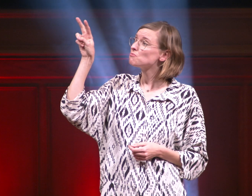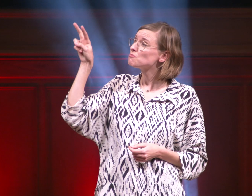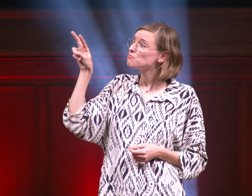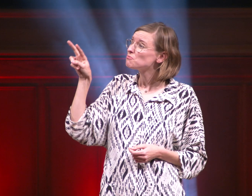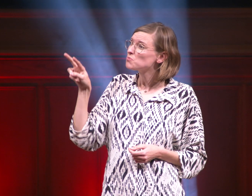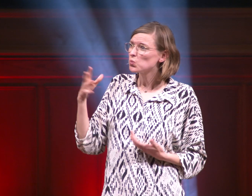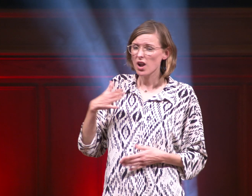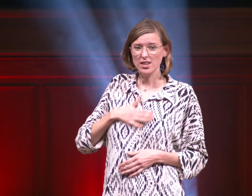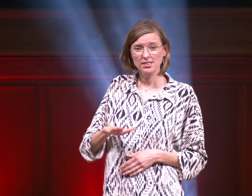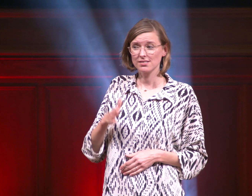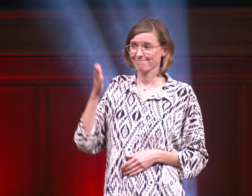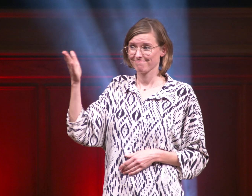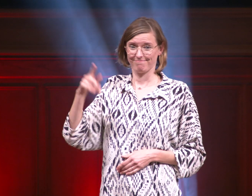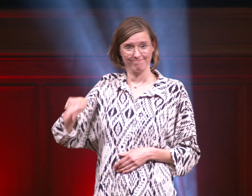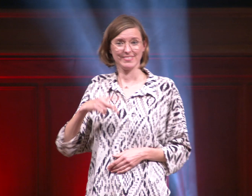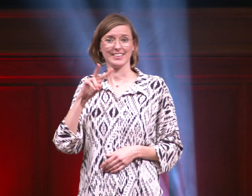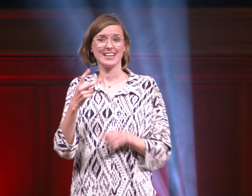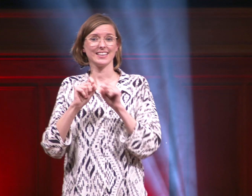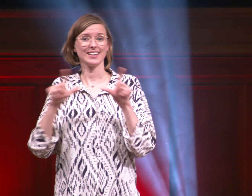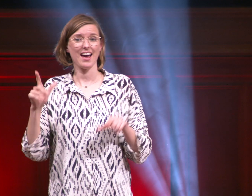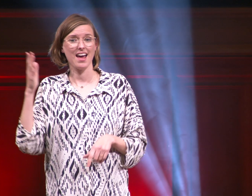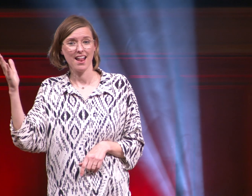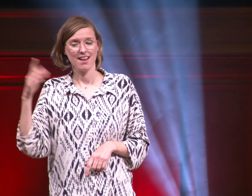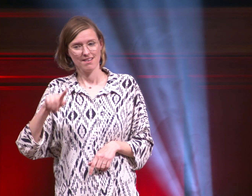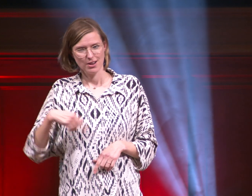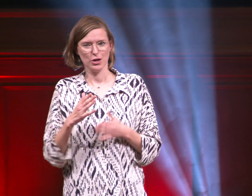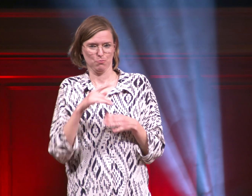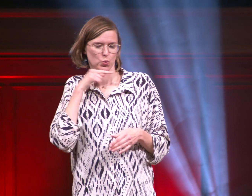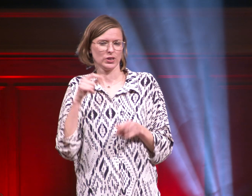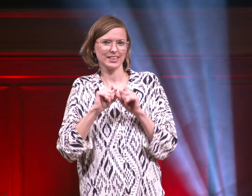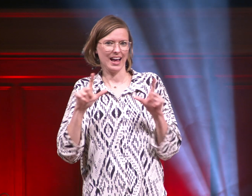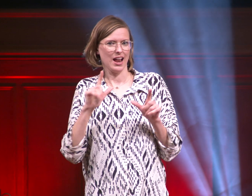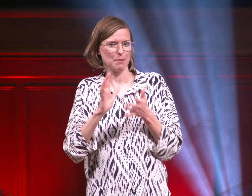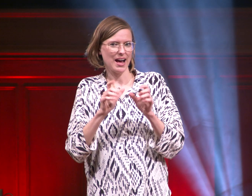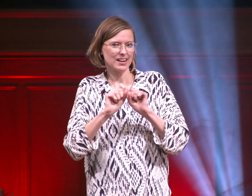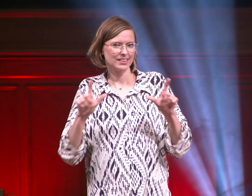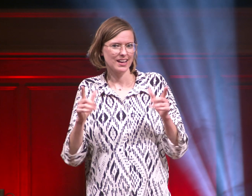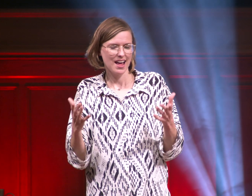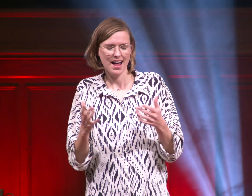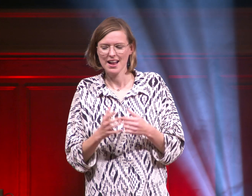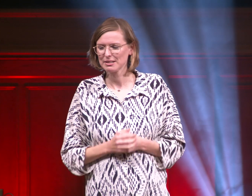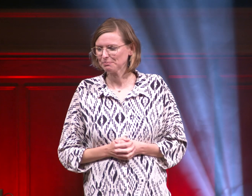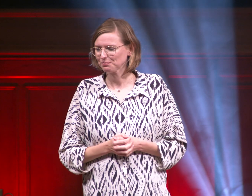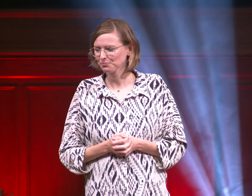maybe in Dutch or in English, and that's very hard to read because for many deaf people, Dutch is their second language.